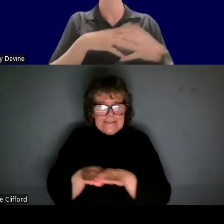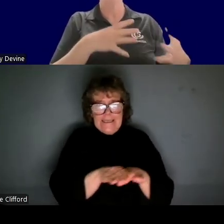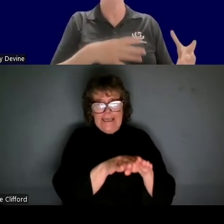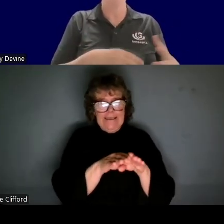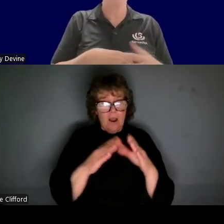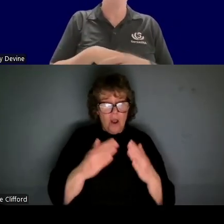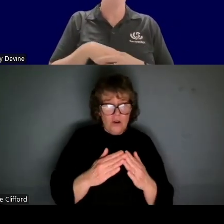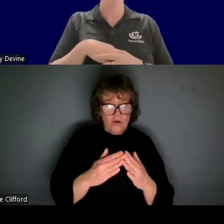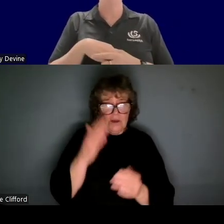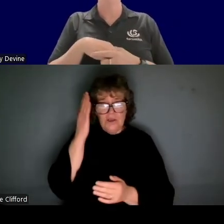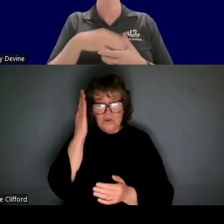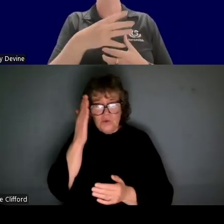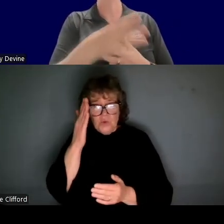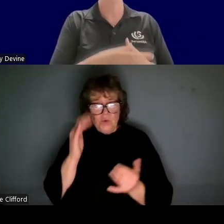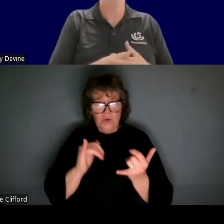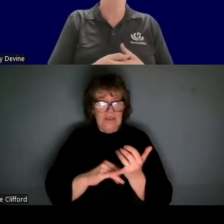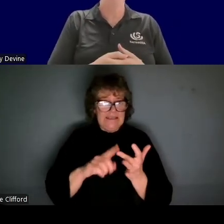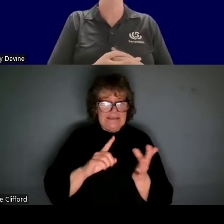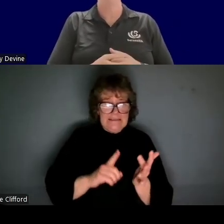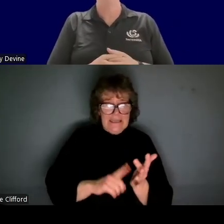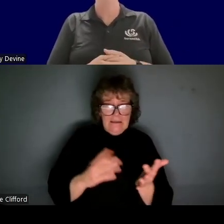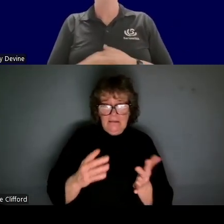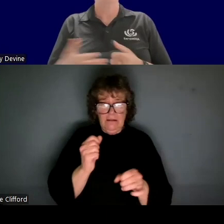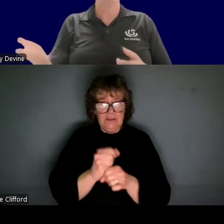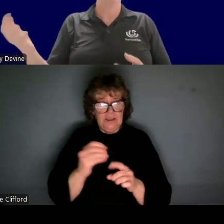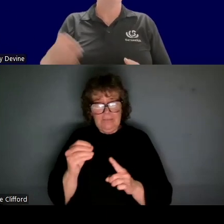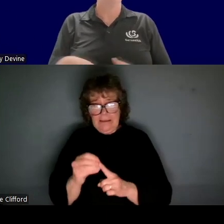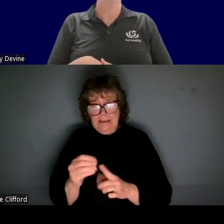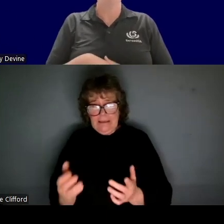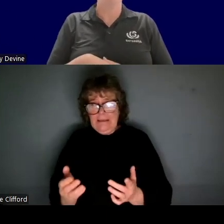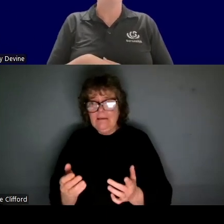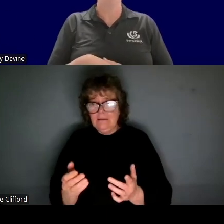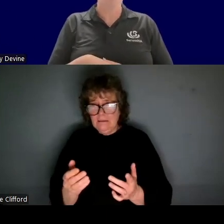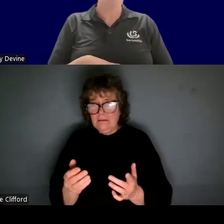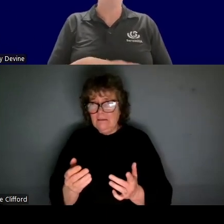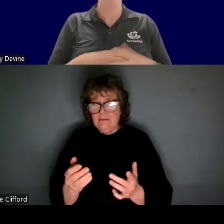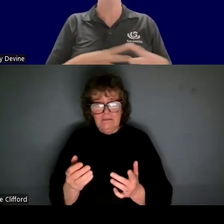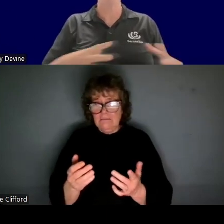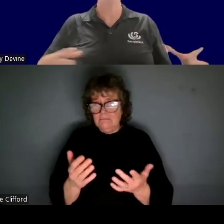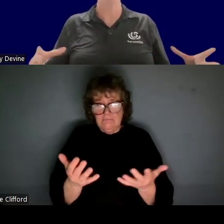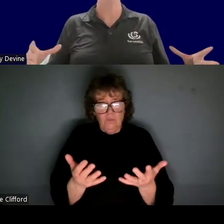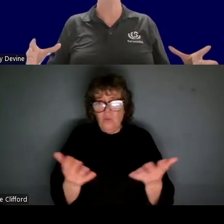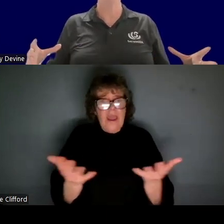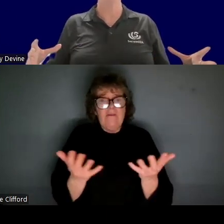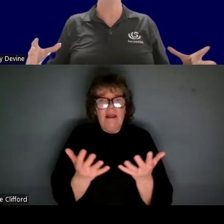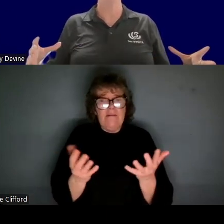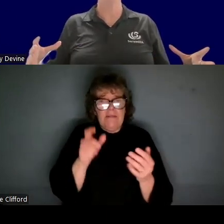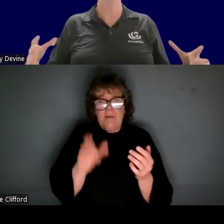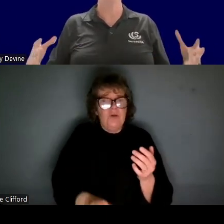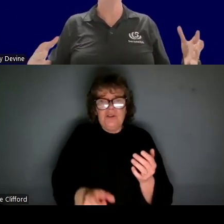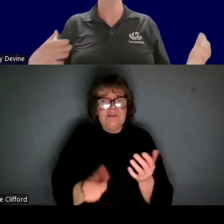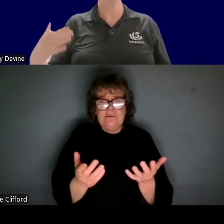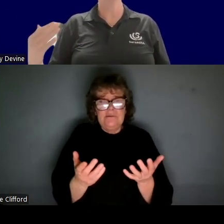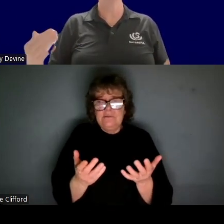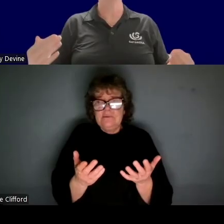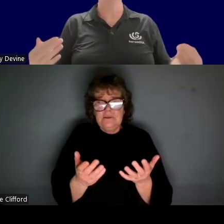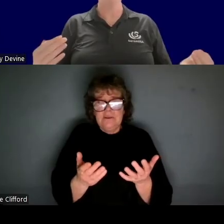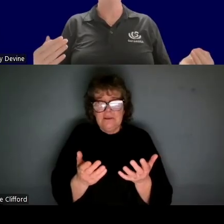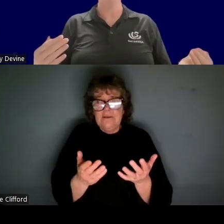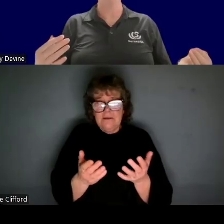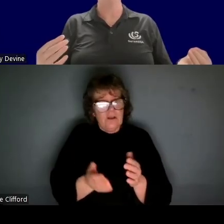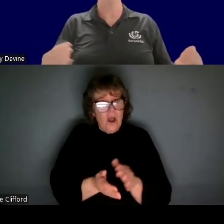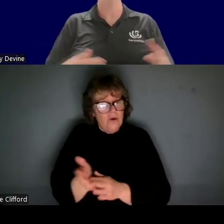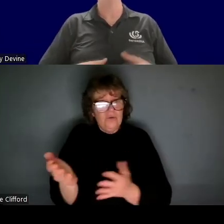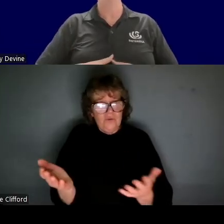in the SIL environment, at the GP and in aisle 5 at Coles, wherever the person goes,